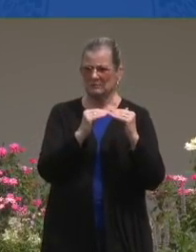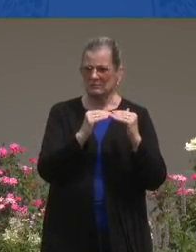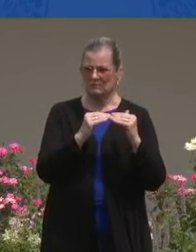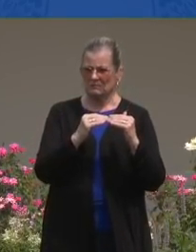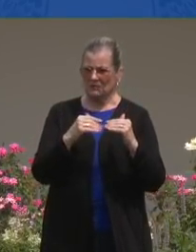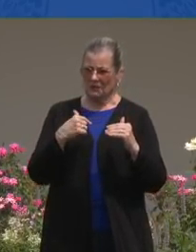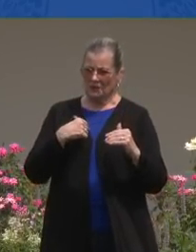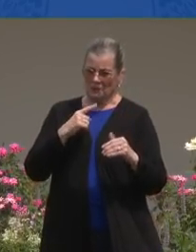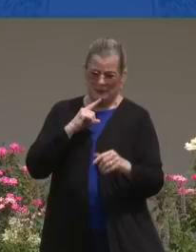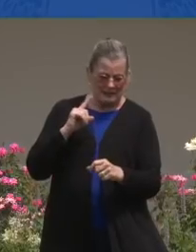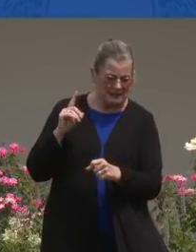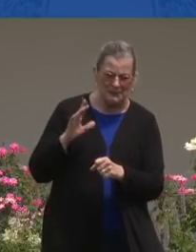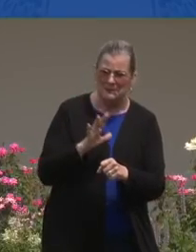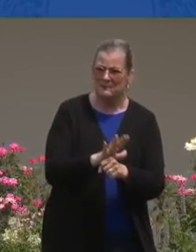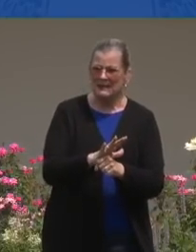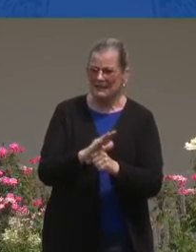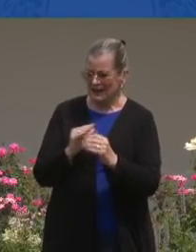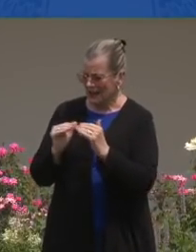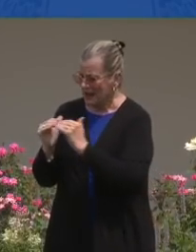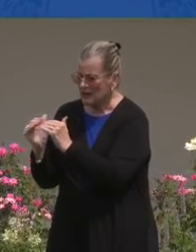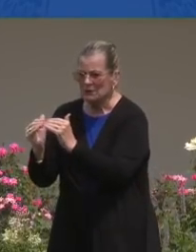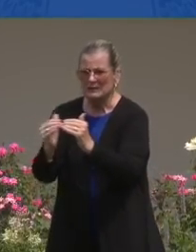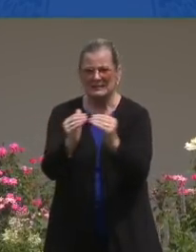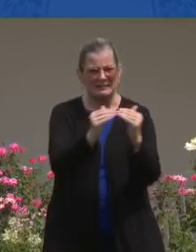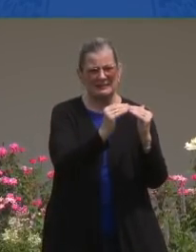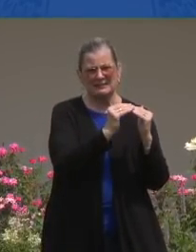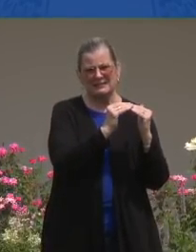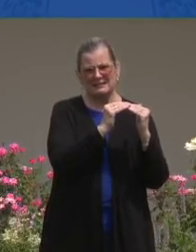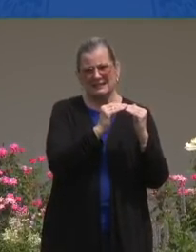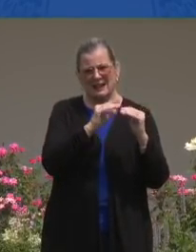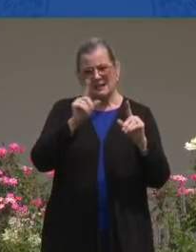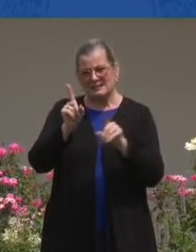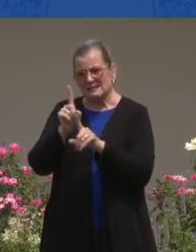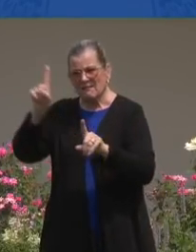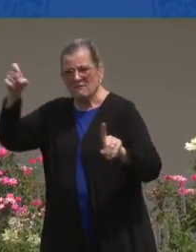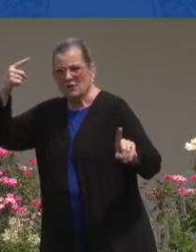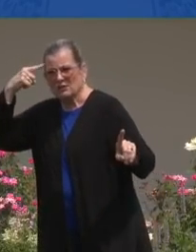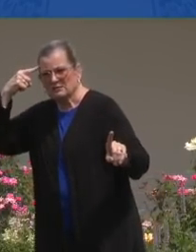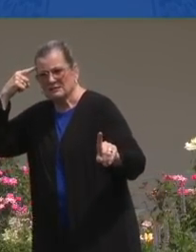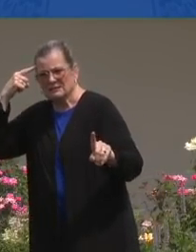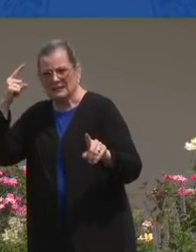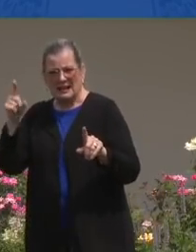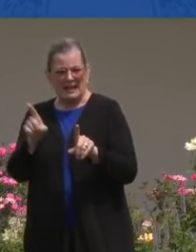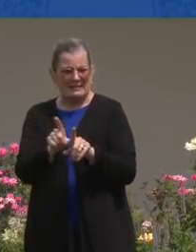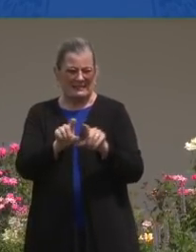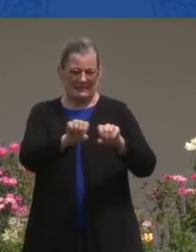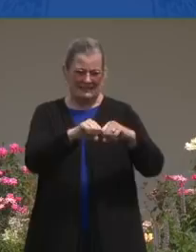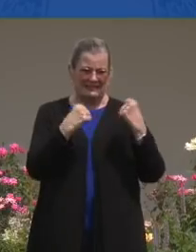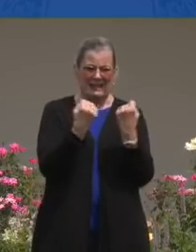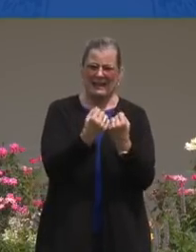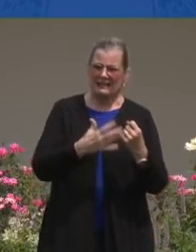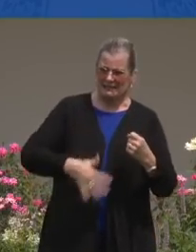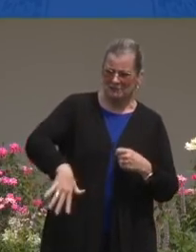in every way that we as government and as a society can enforce those important principles,